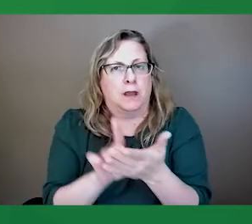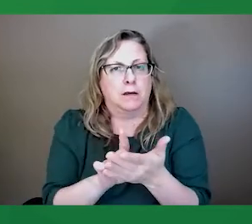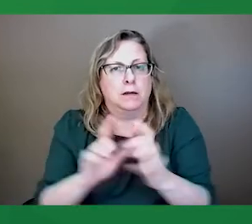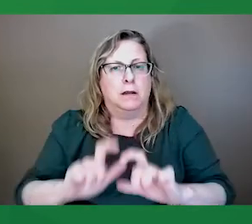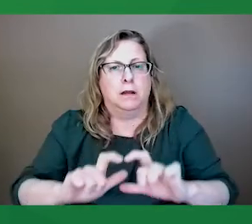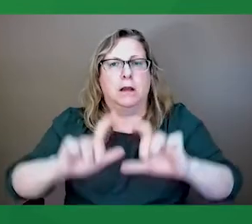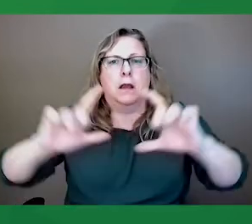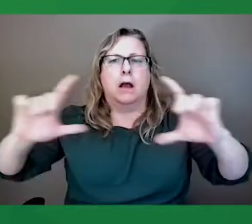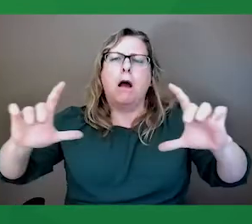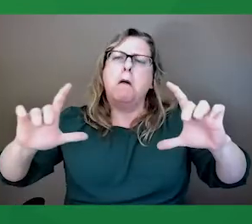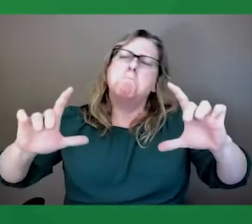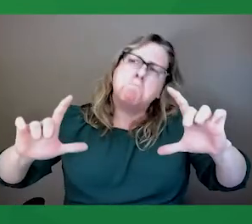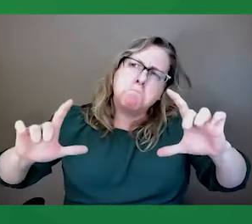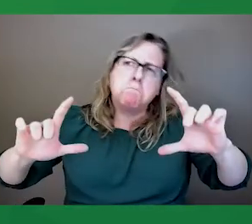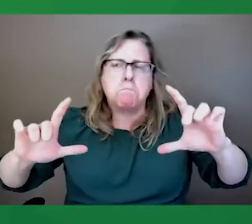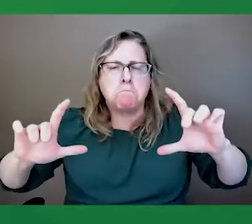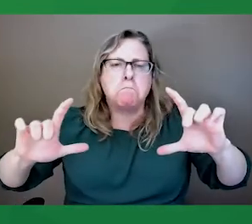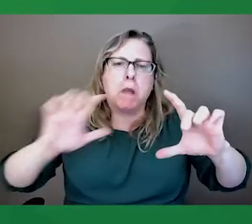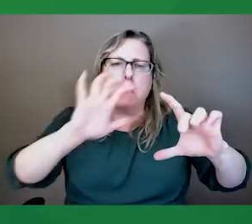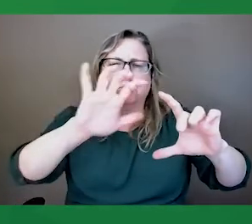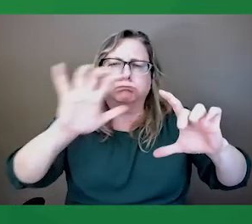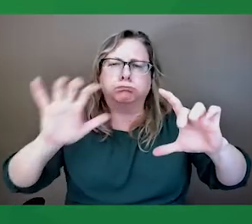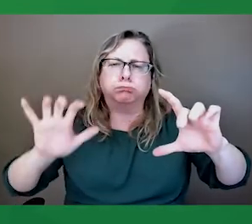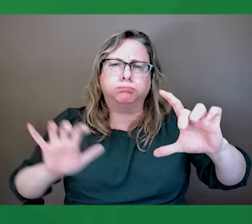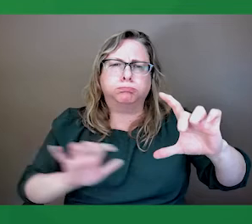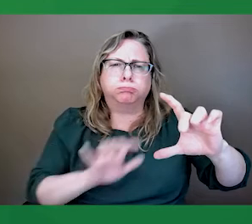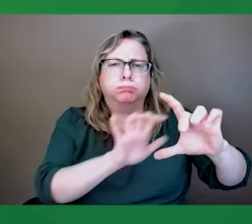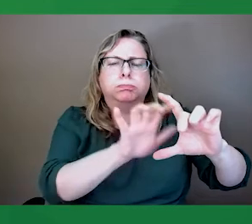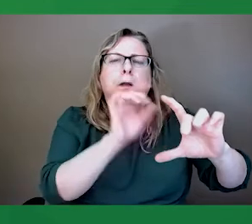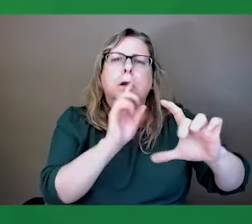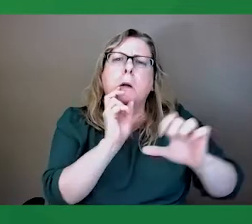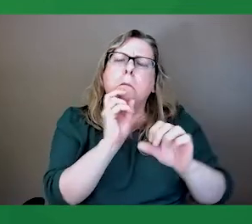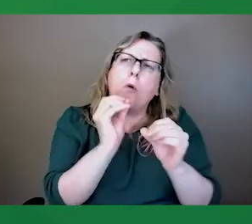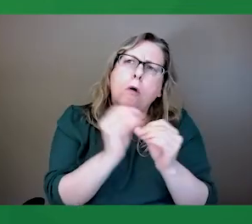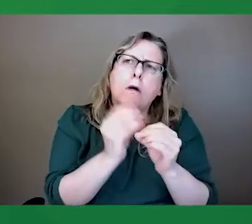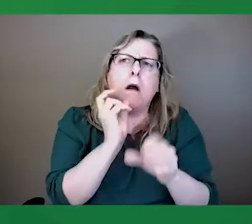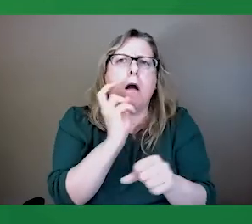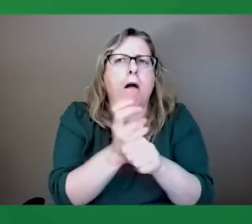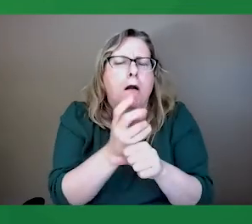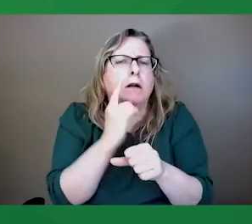it represents design that is difficult to use. In this case for people with disabilities, let's say.